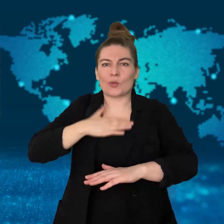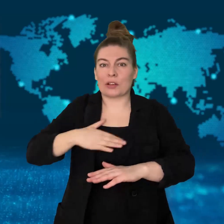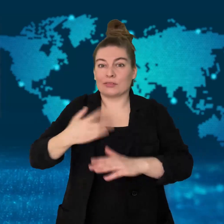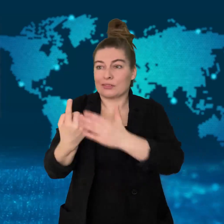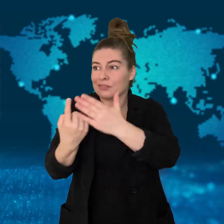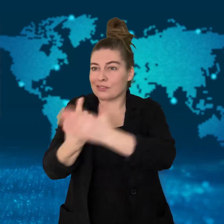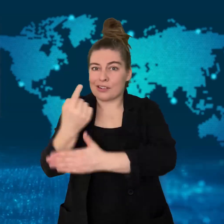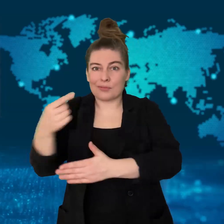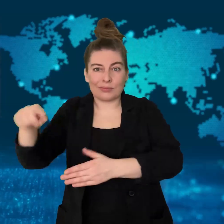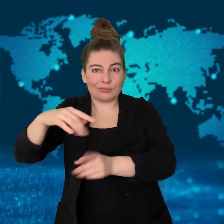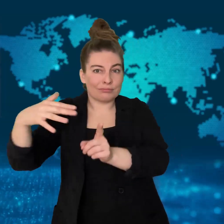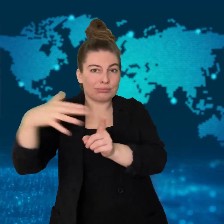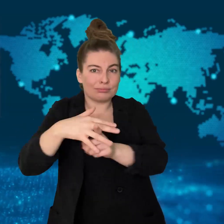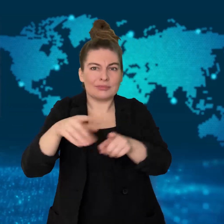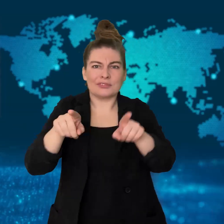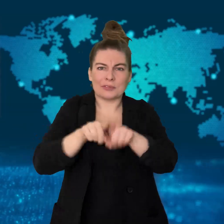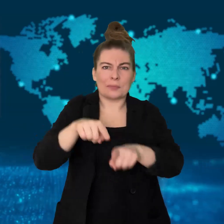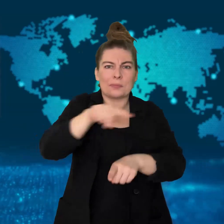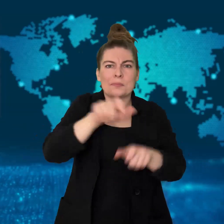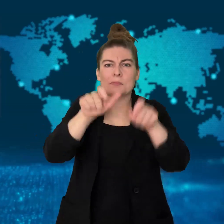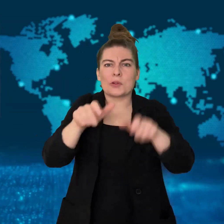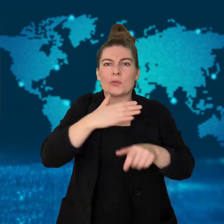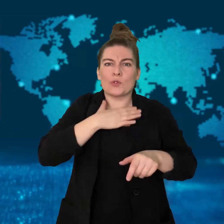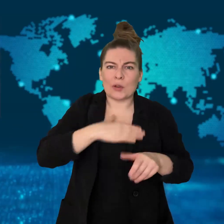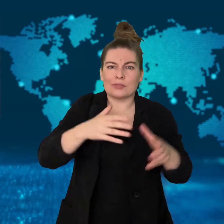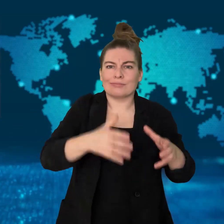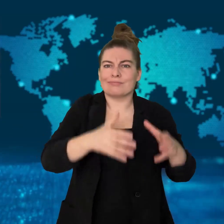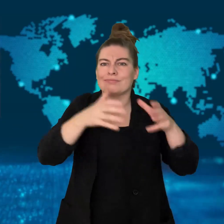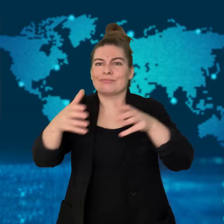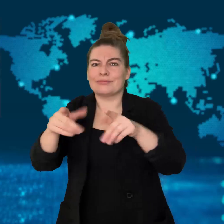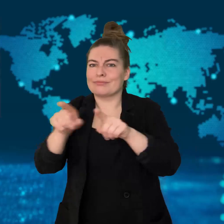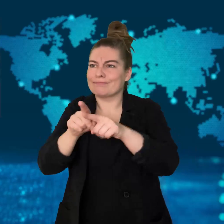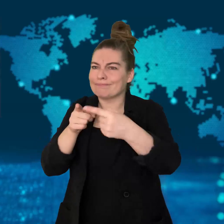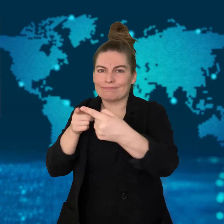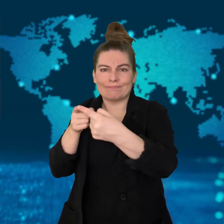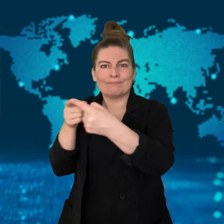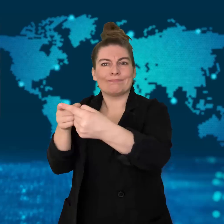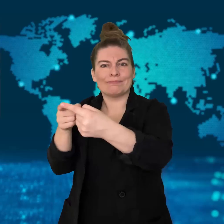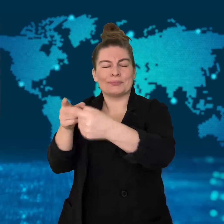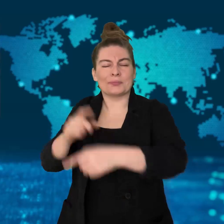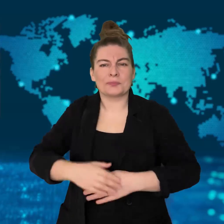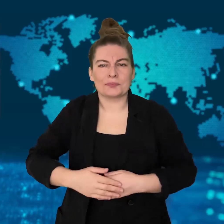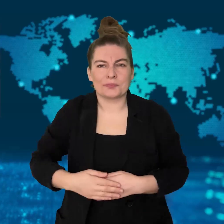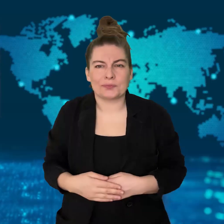Several people died when a UN helicopter was shot down in South Sudan.